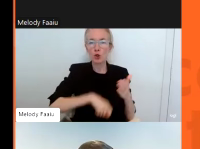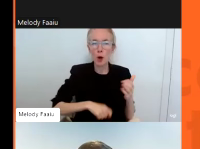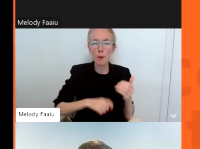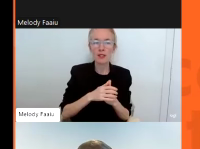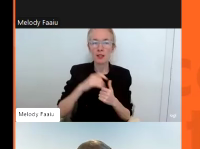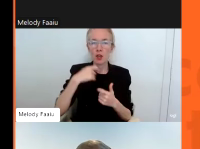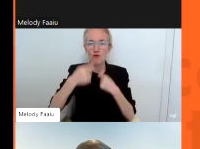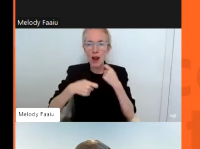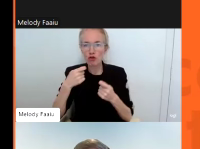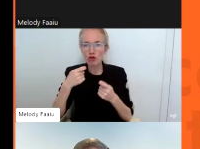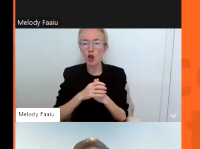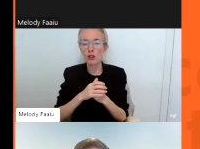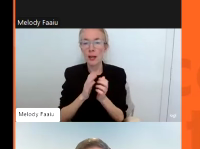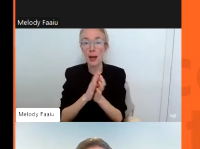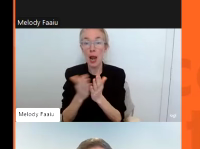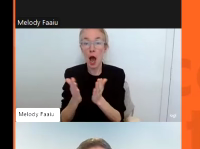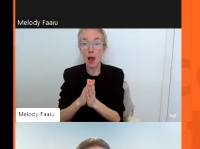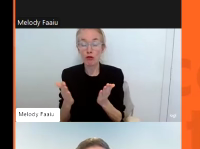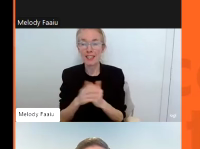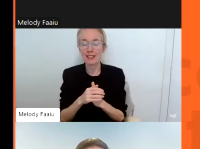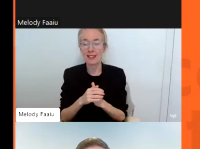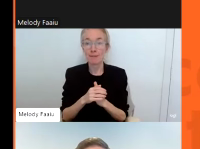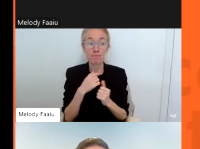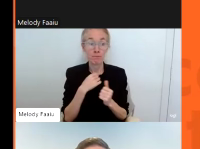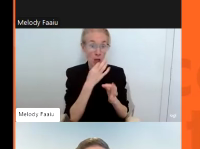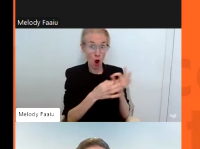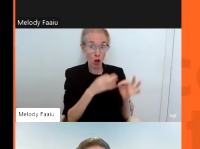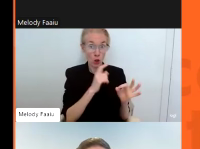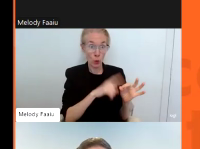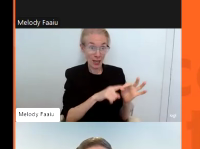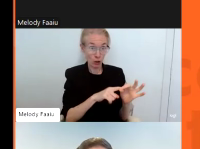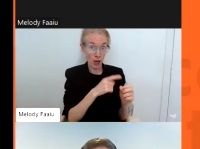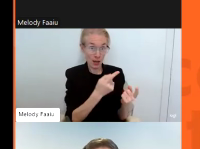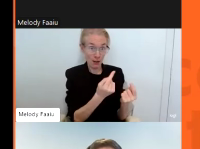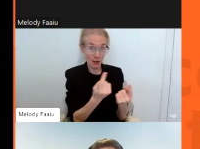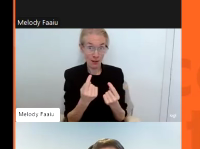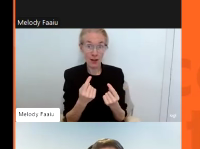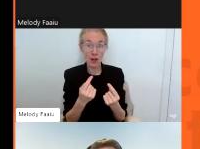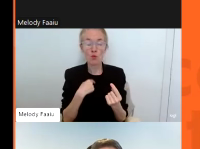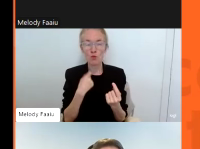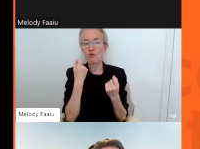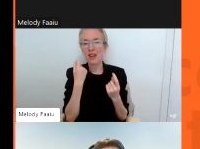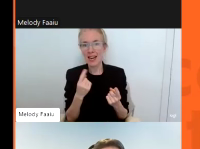first finding we've got is that the bigger the business is, the